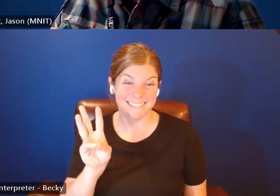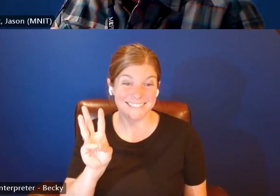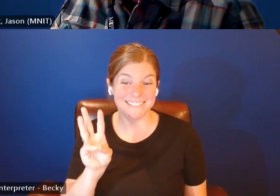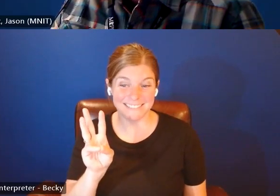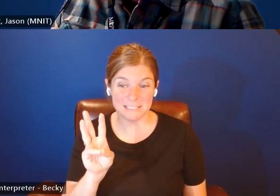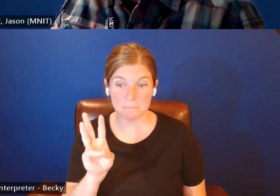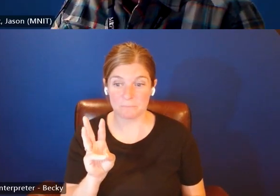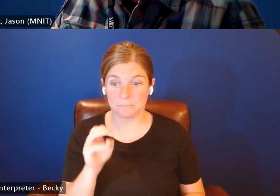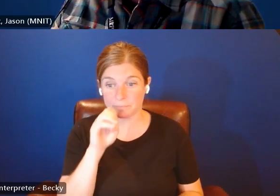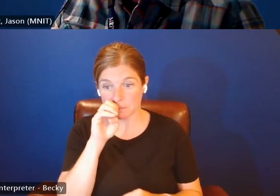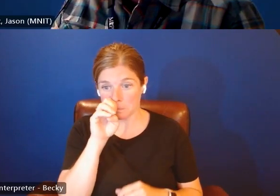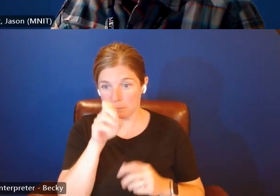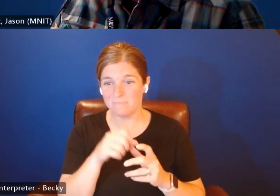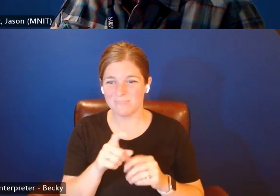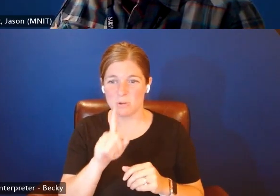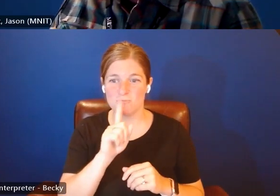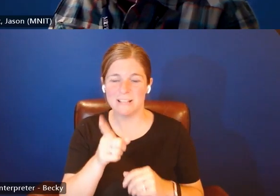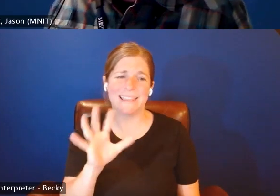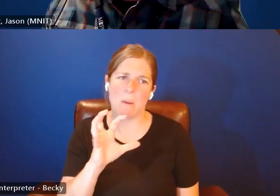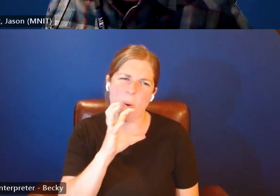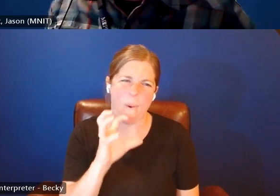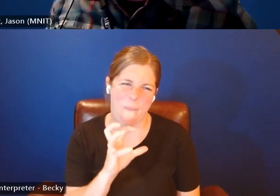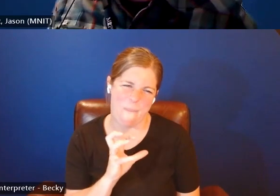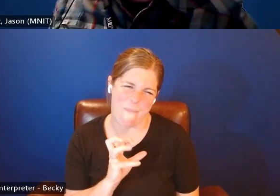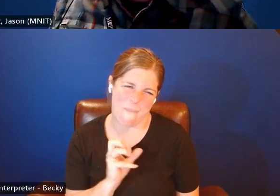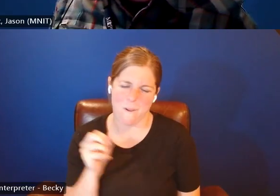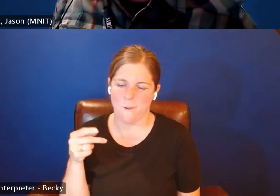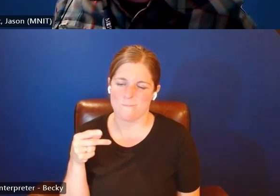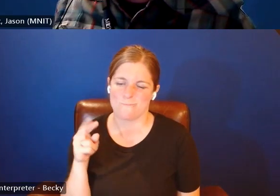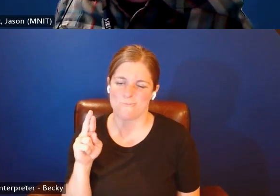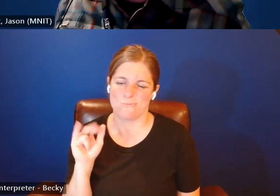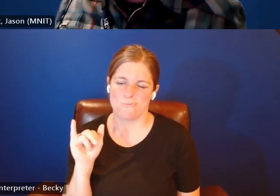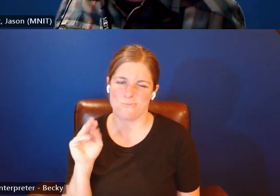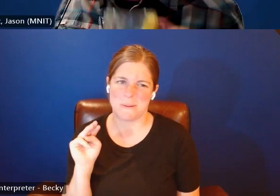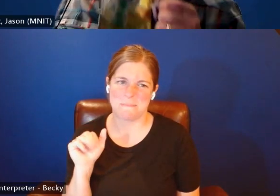They were pretty primitive back then, but have made loads